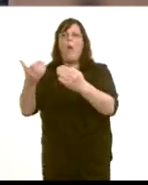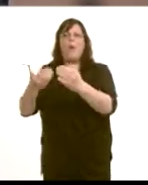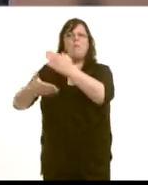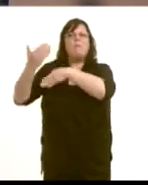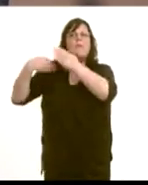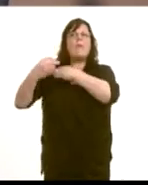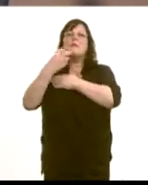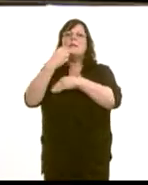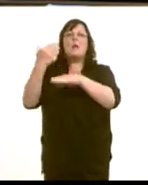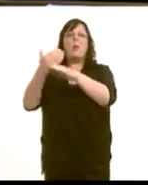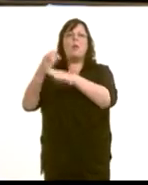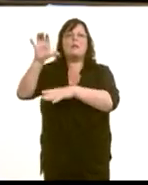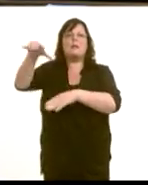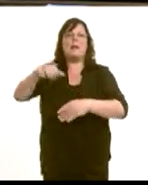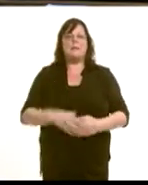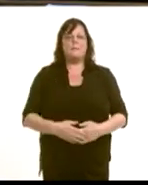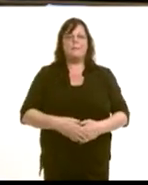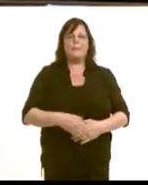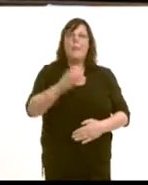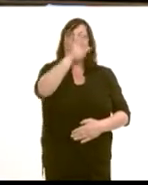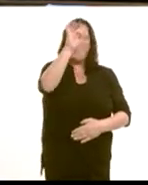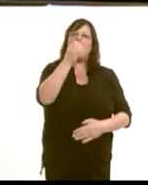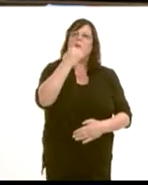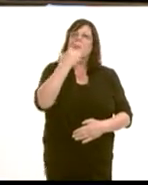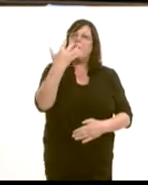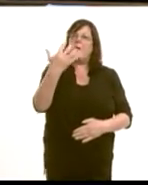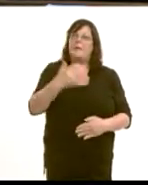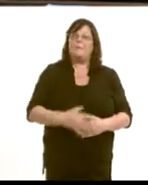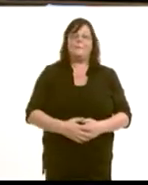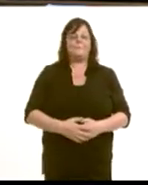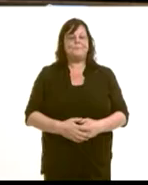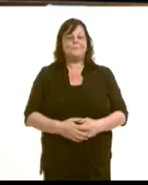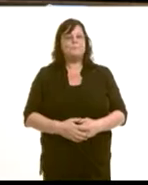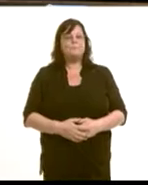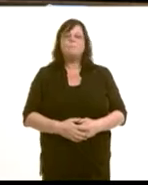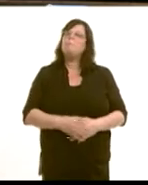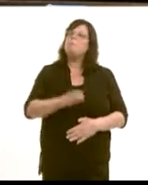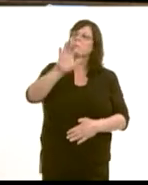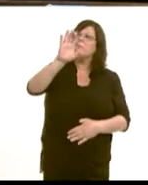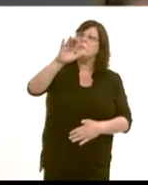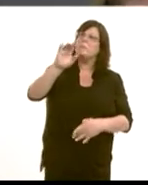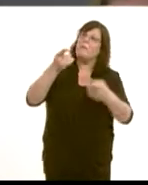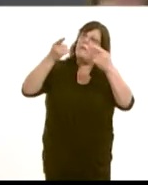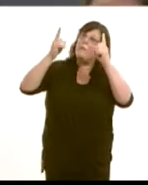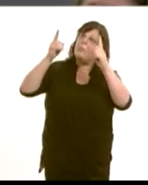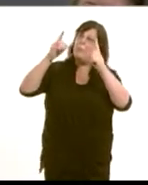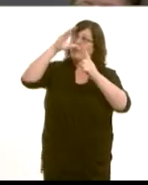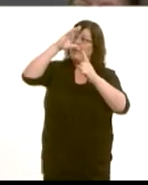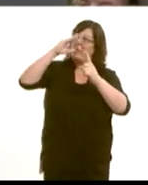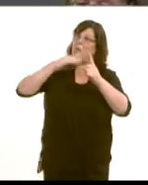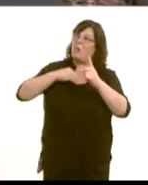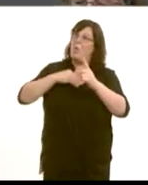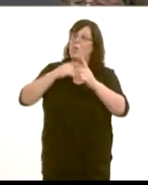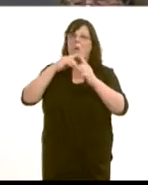A wnaiff y Prif Weinidog ddatganiad am ddatblygiadau tai cymdeithasol arfaethedig yn ystod tymor y Cynulliad hwn?